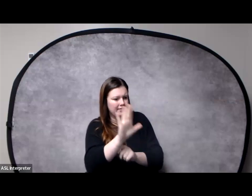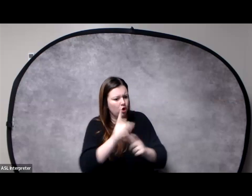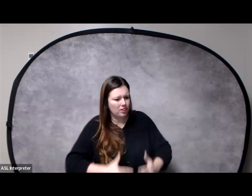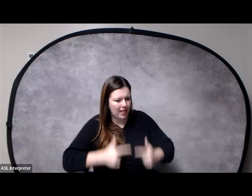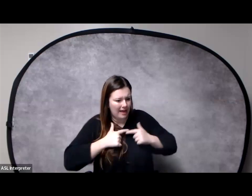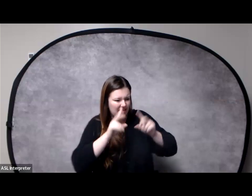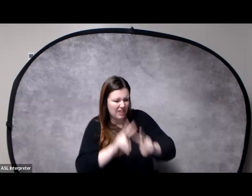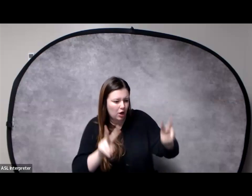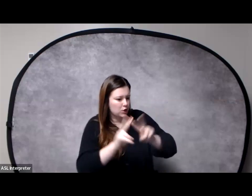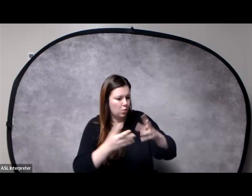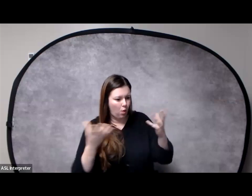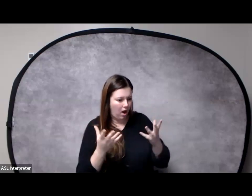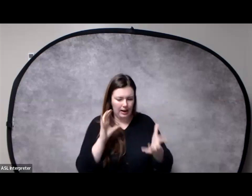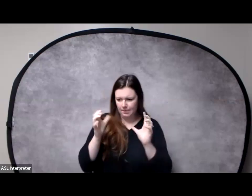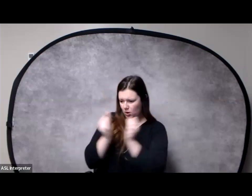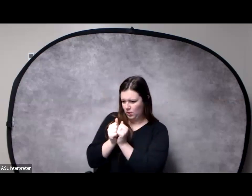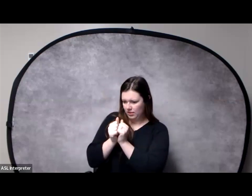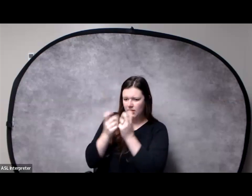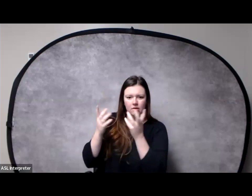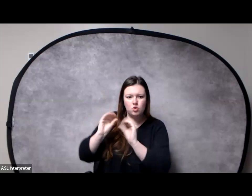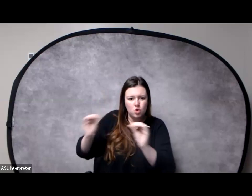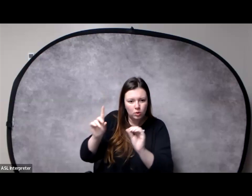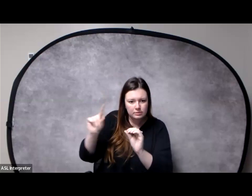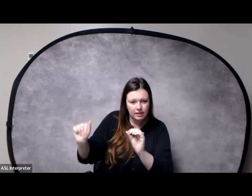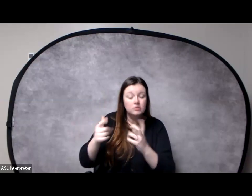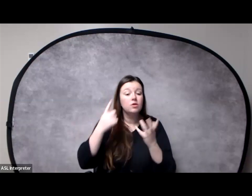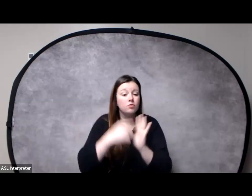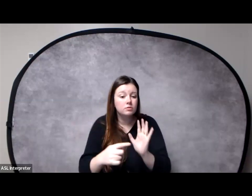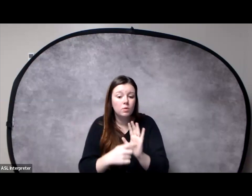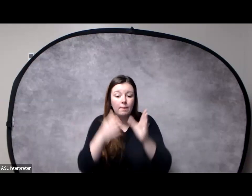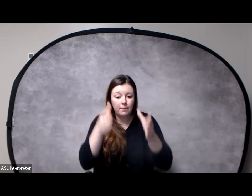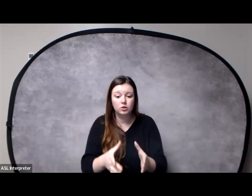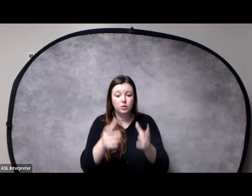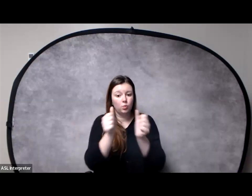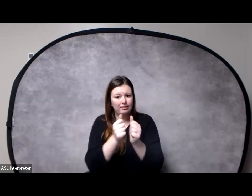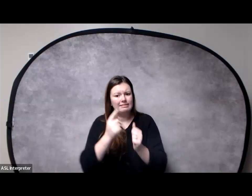So a person with a serious lung disease wouldn't have access to a drug that allows their condition